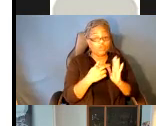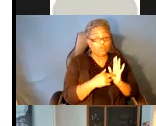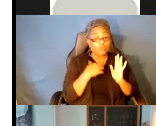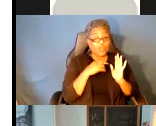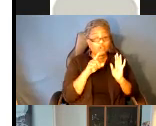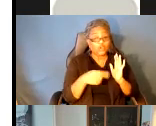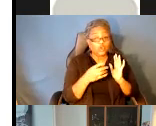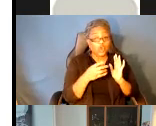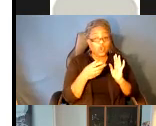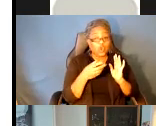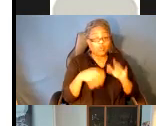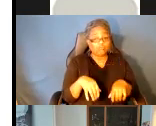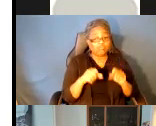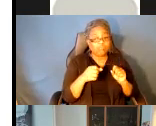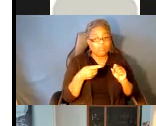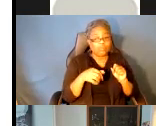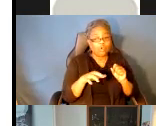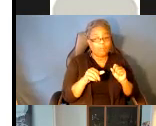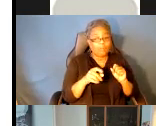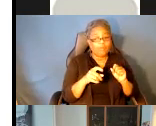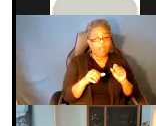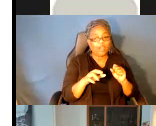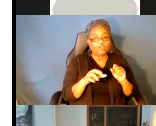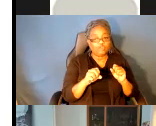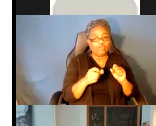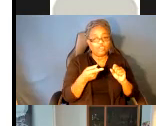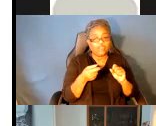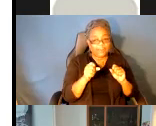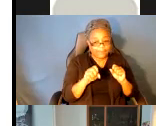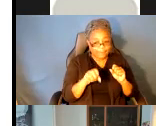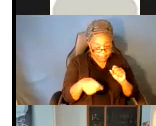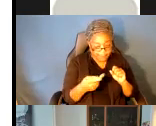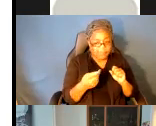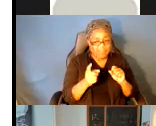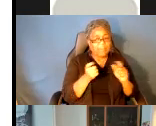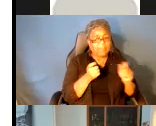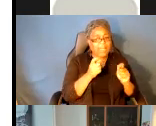That would be their own company so that would be managed by them still. I agree with Jovan.